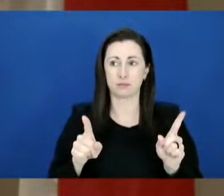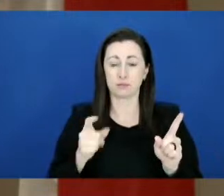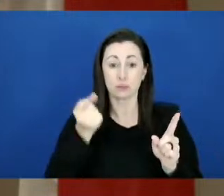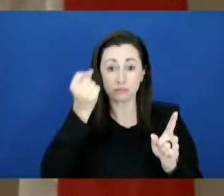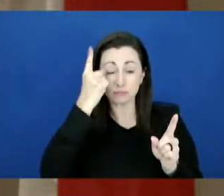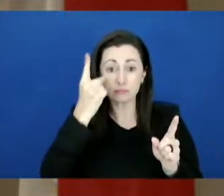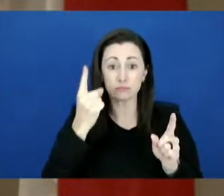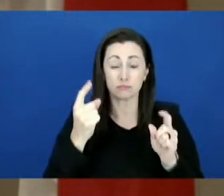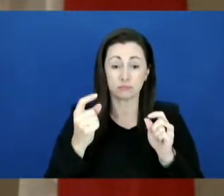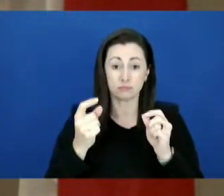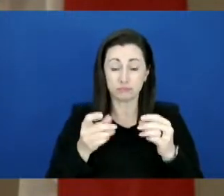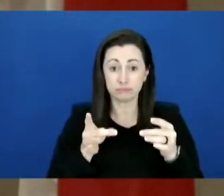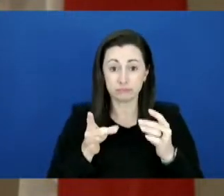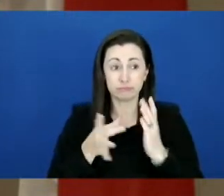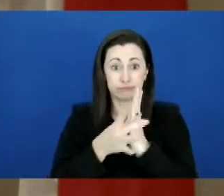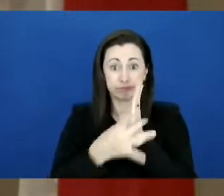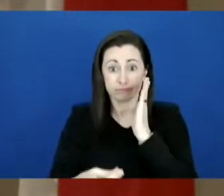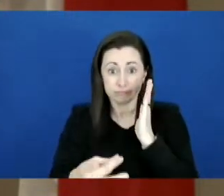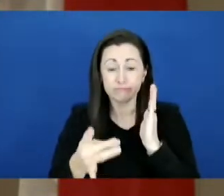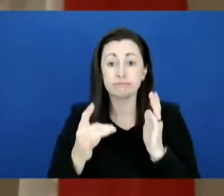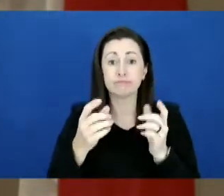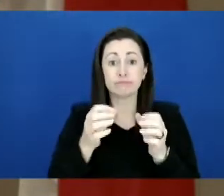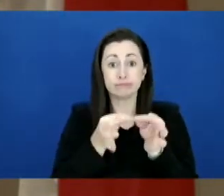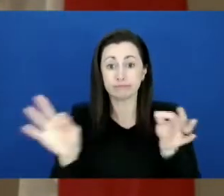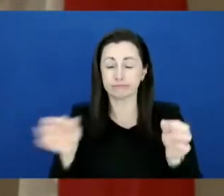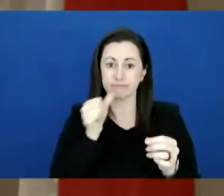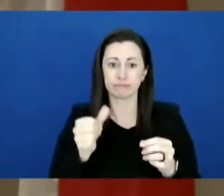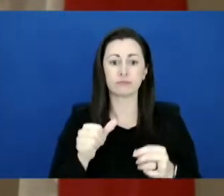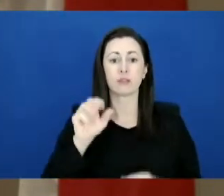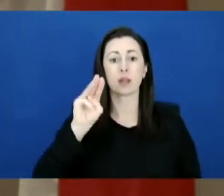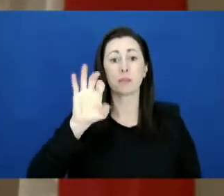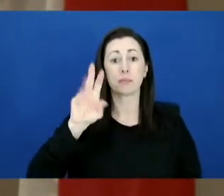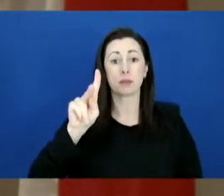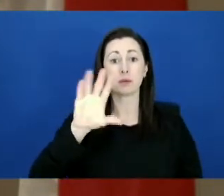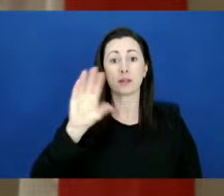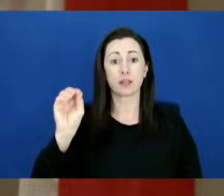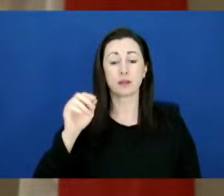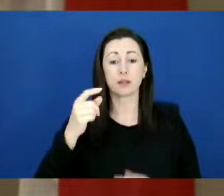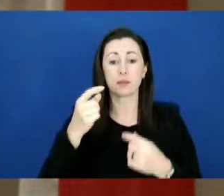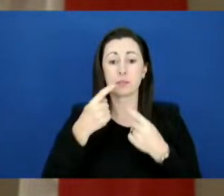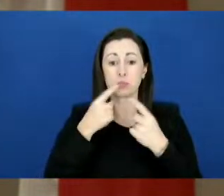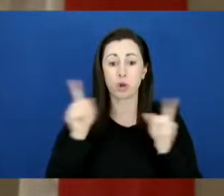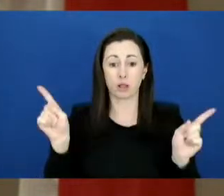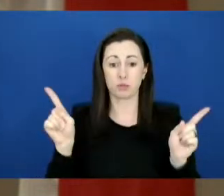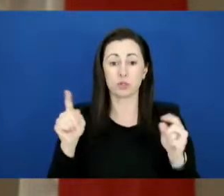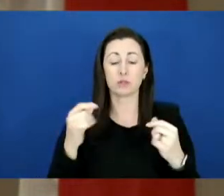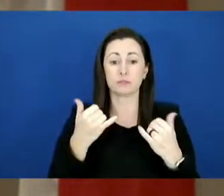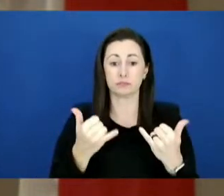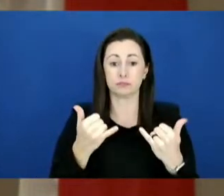NATIONAL ANTHEM, BUT MY, YOU